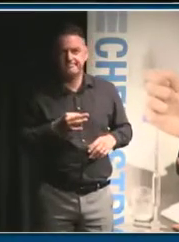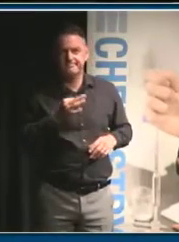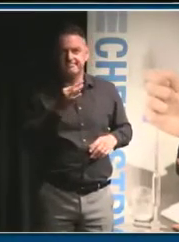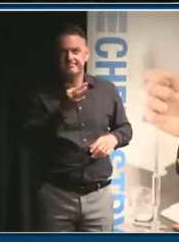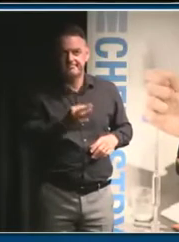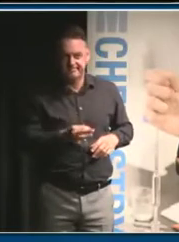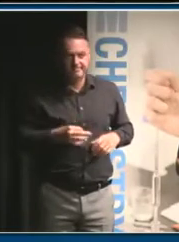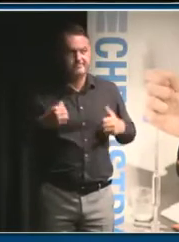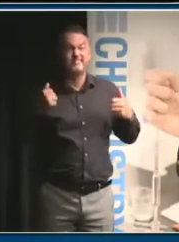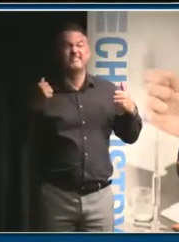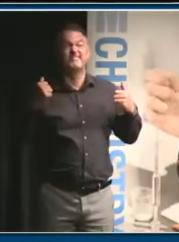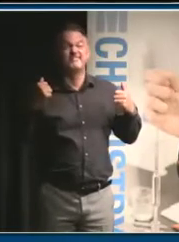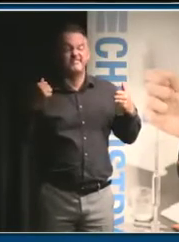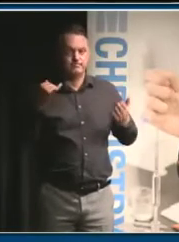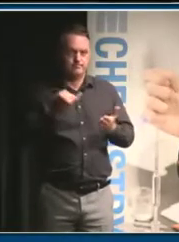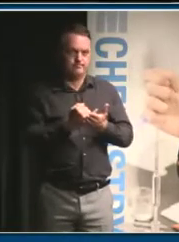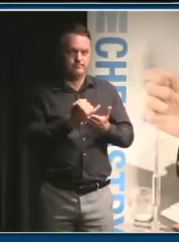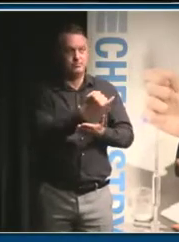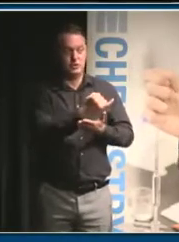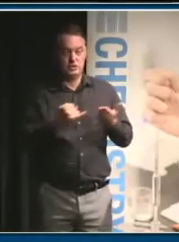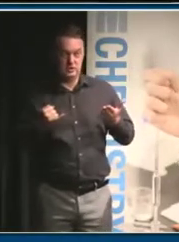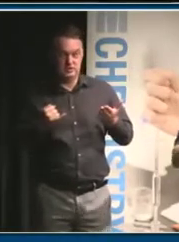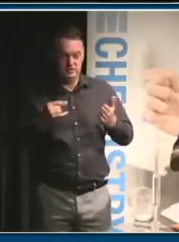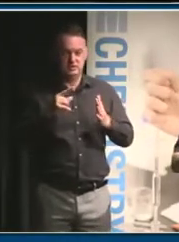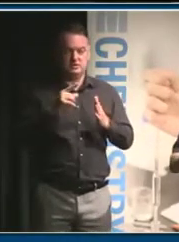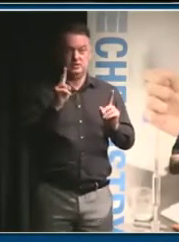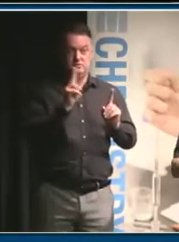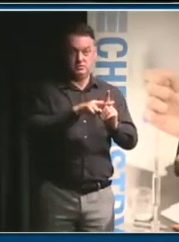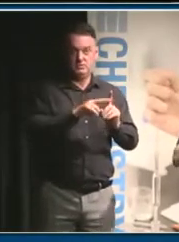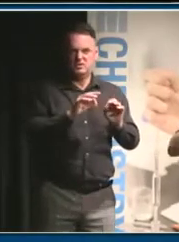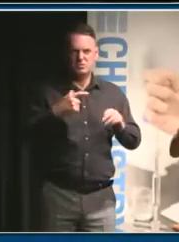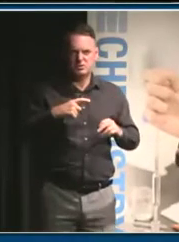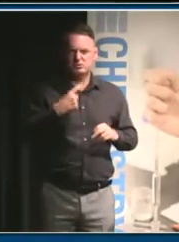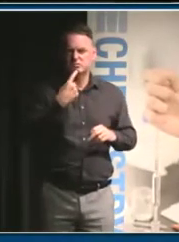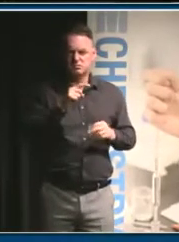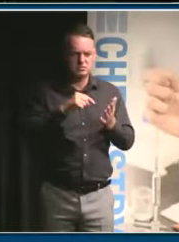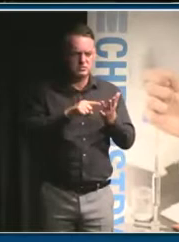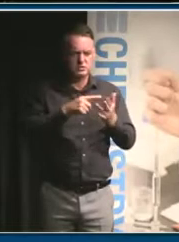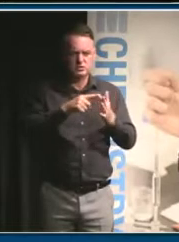EPA rejected the application. Nothing to do with toxicity nothing to do with environmental impact